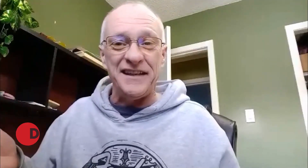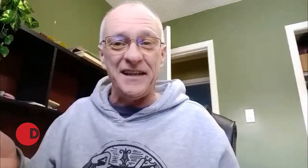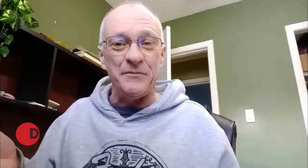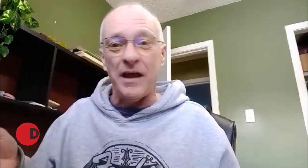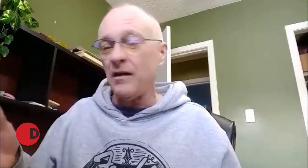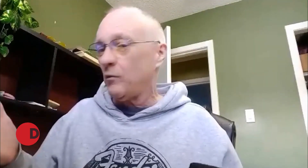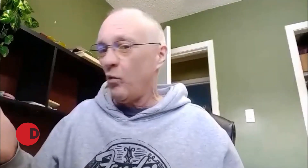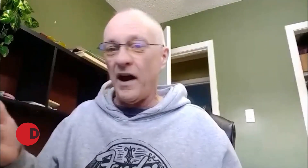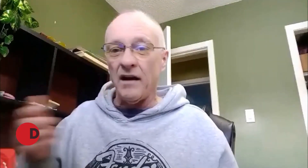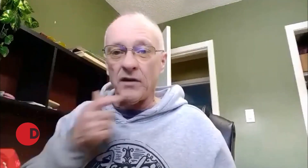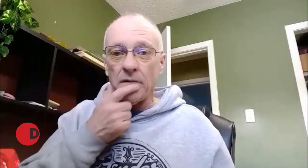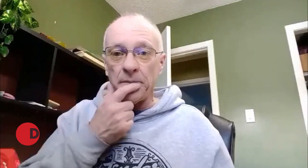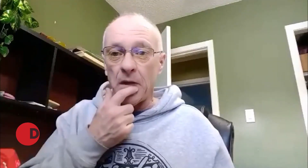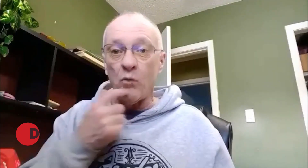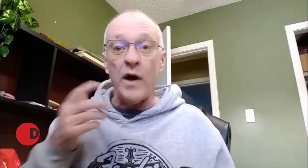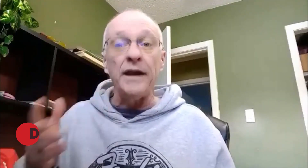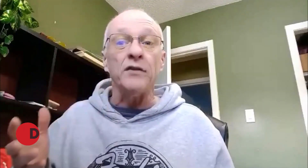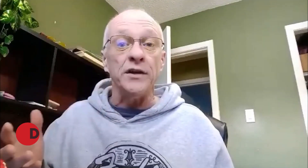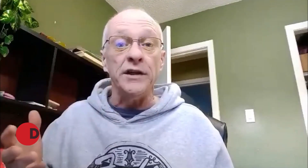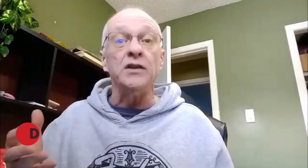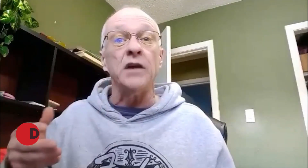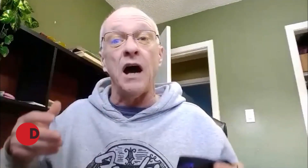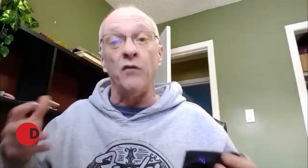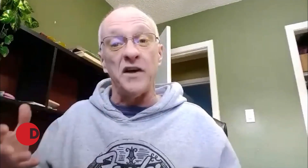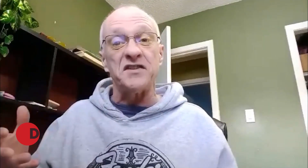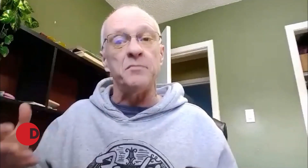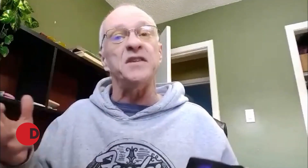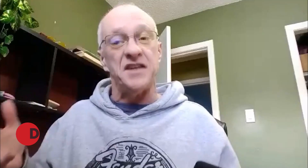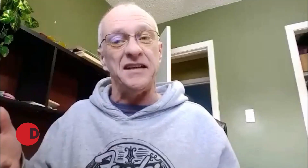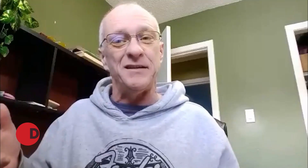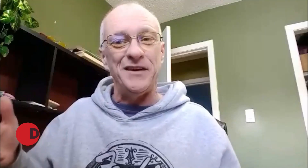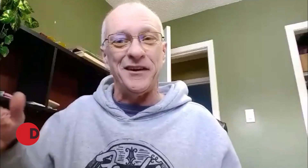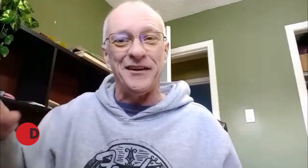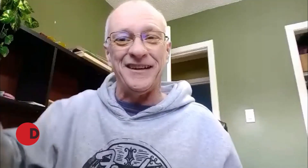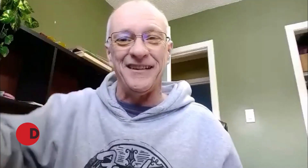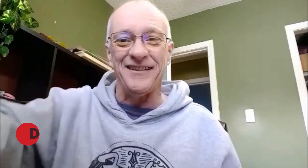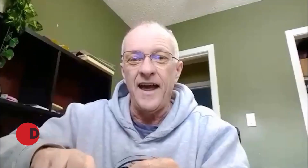to LED wherever, whenever you need a voice to be seen to be heard.